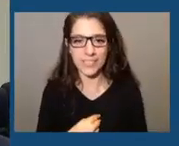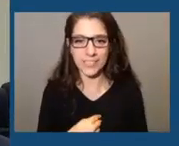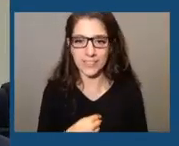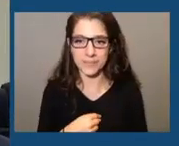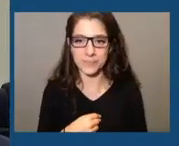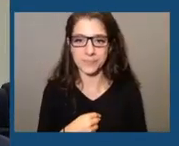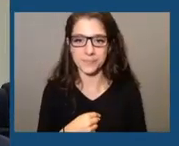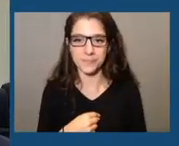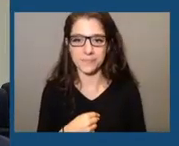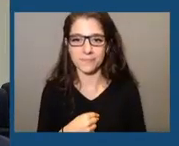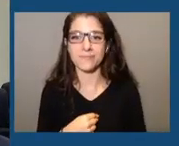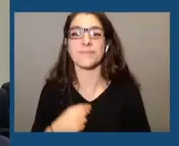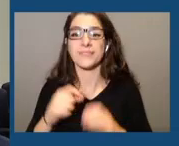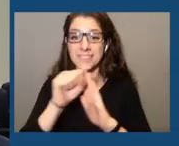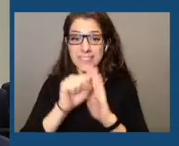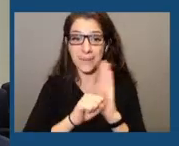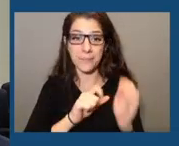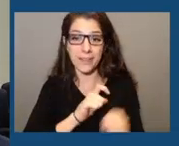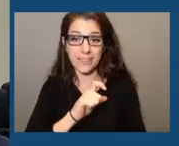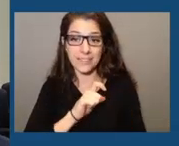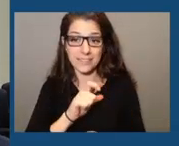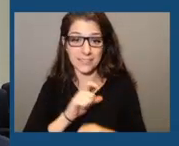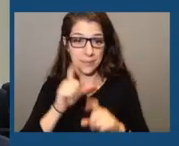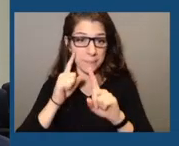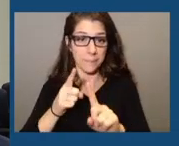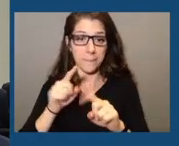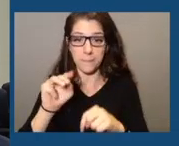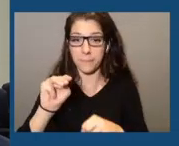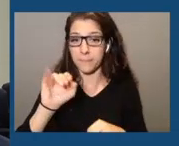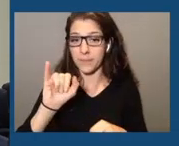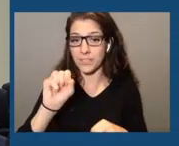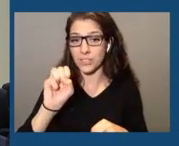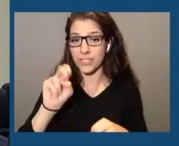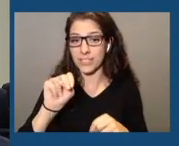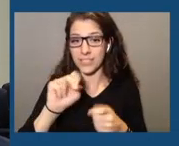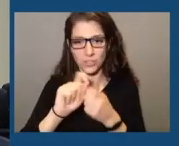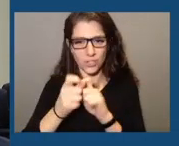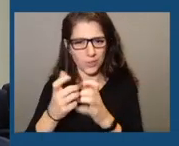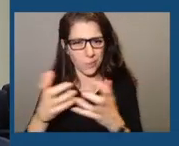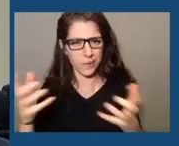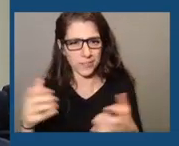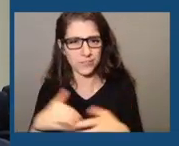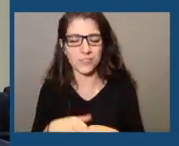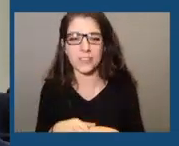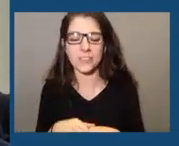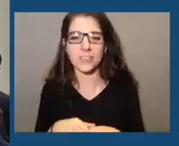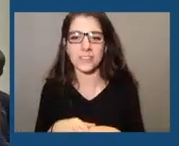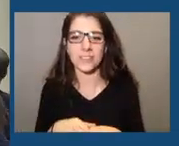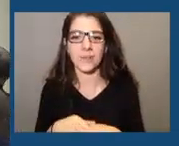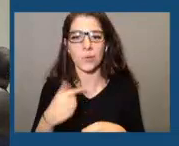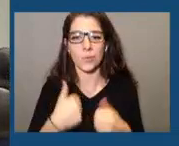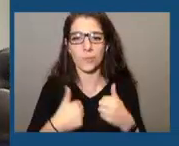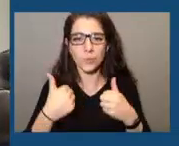and the State Police mission has changed so much changed so much. We're trying to be more inclusive,